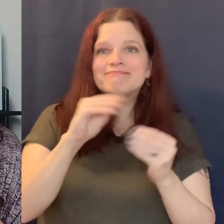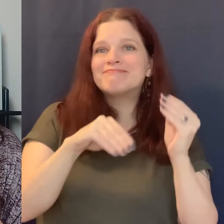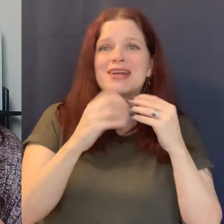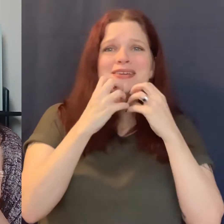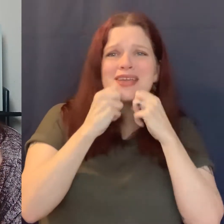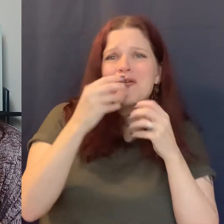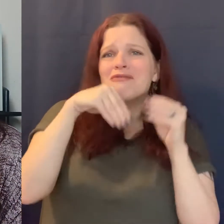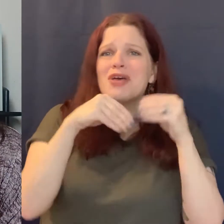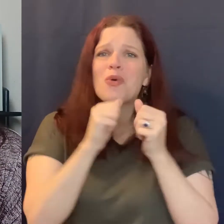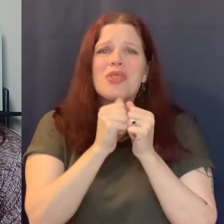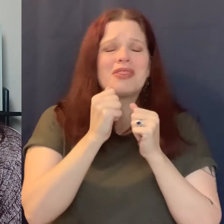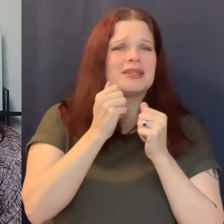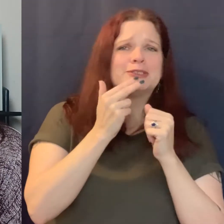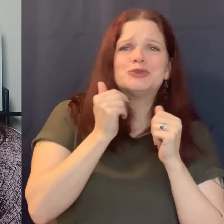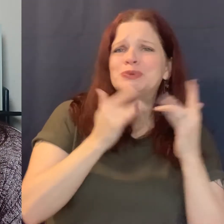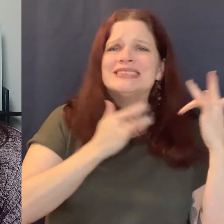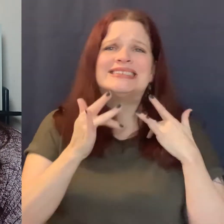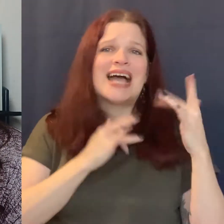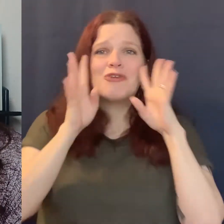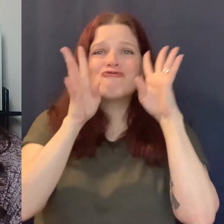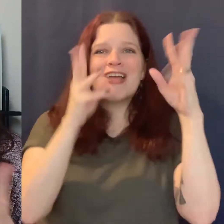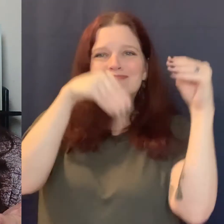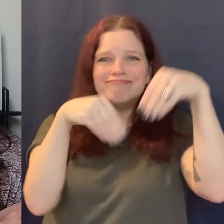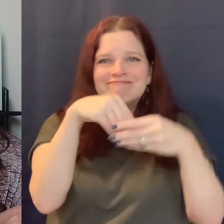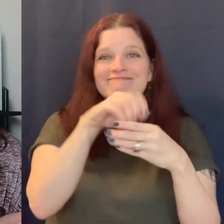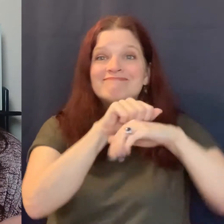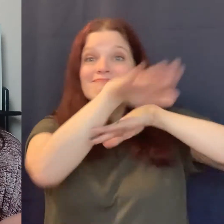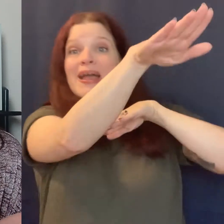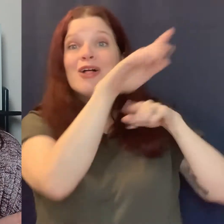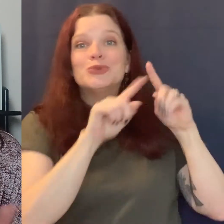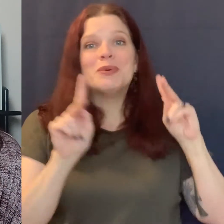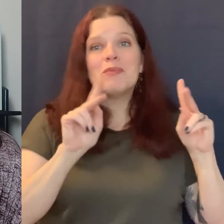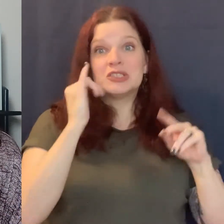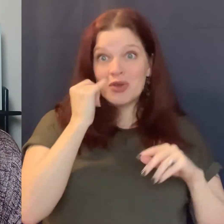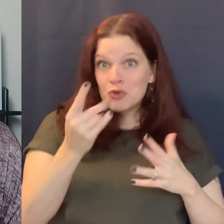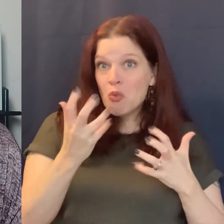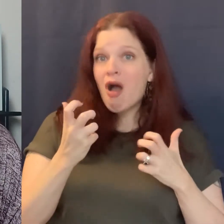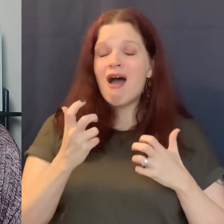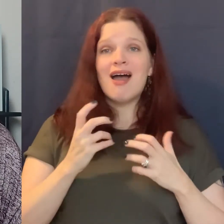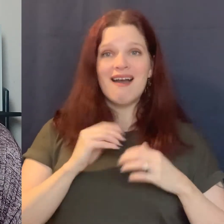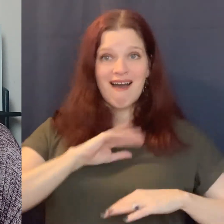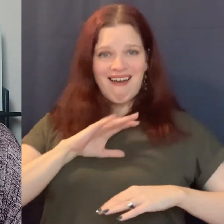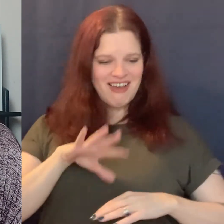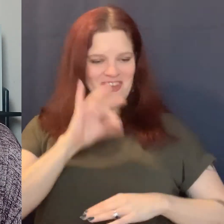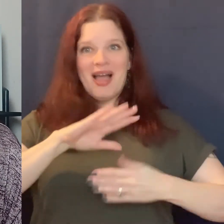and we have been filling them with really exciting, fun, creative things to share with you all. So if you're needing a little bit of a pick me up,